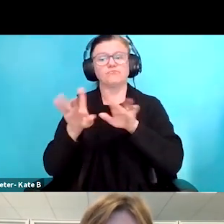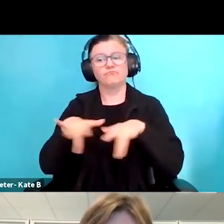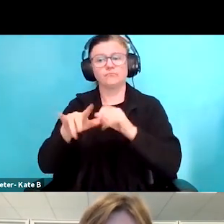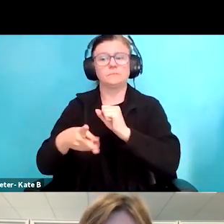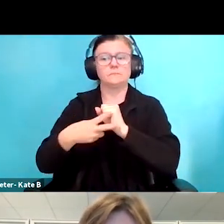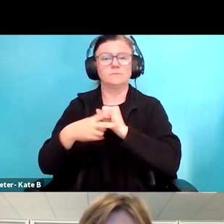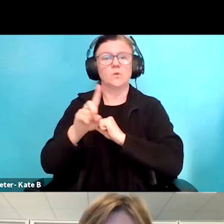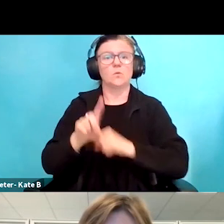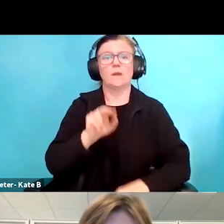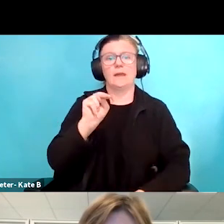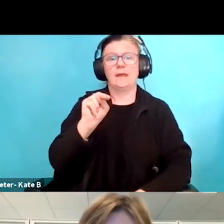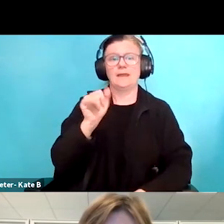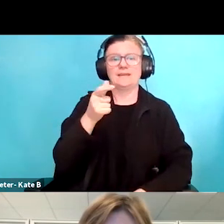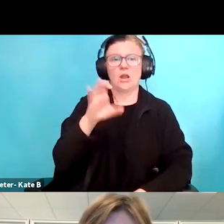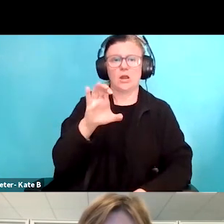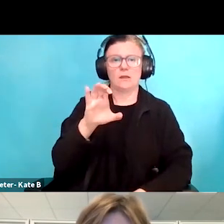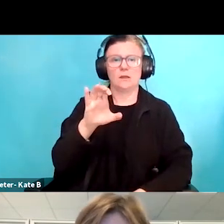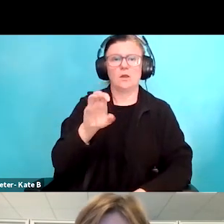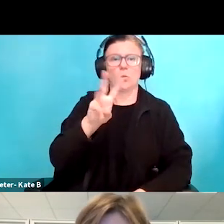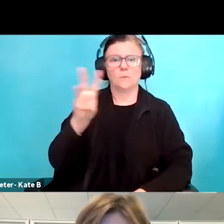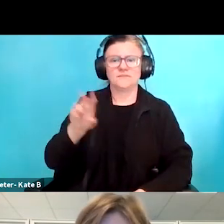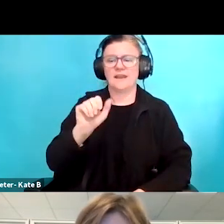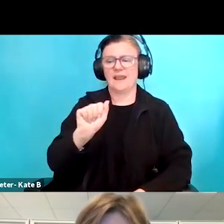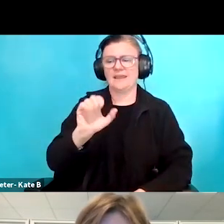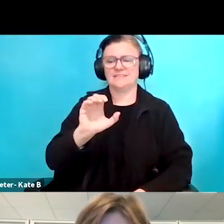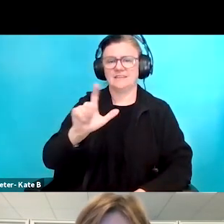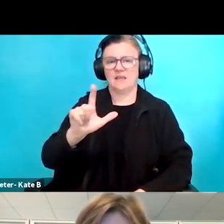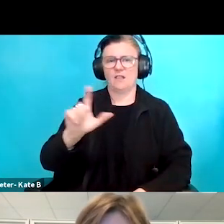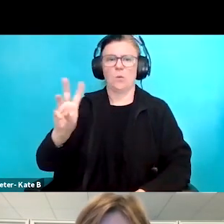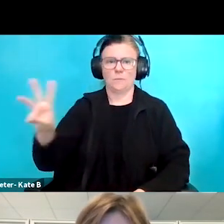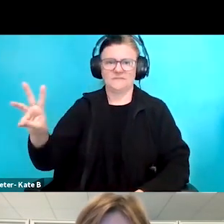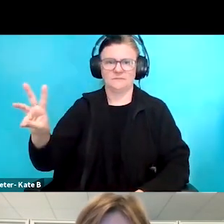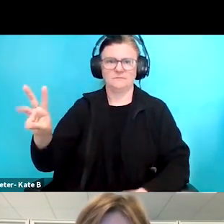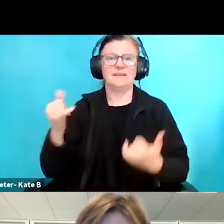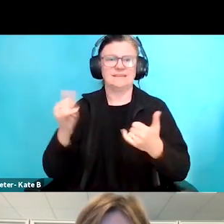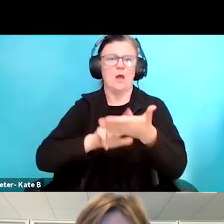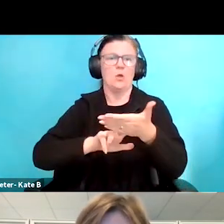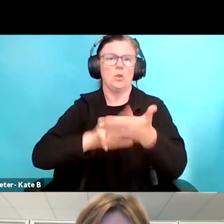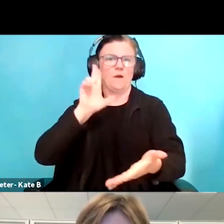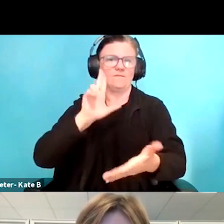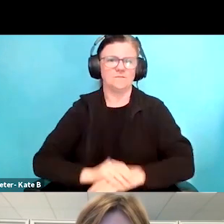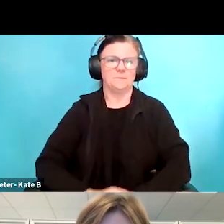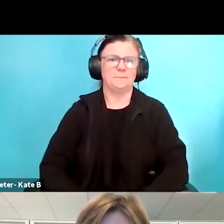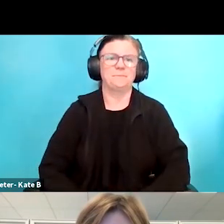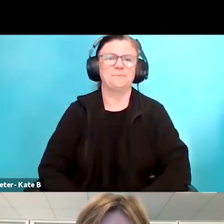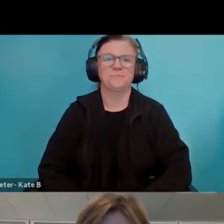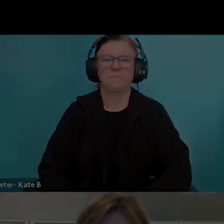on the NARIC website as well as ACL’s Commit to Connect page. You may now log off at any time.